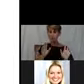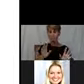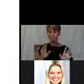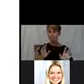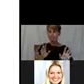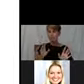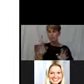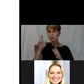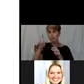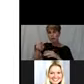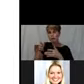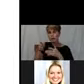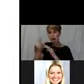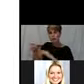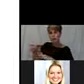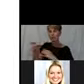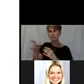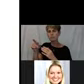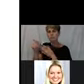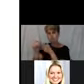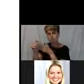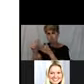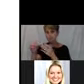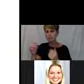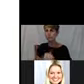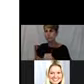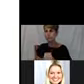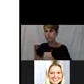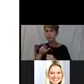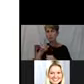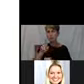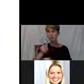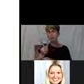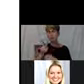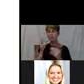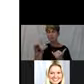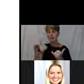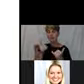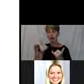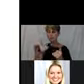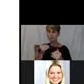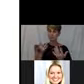but we've taken them onto it, that's now our space. Probably even licensed it.